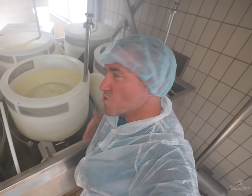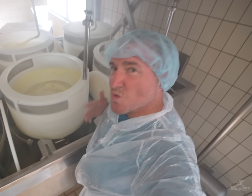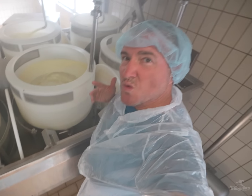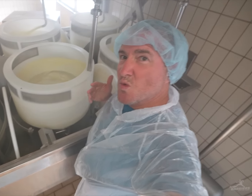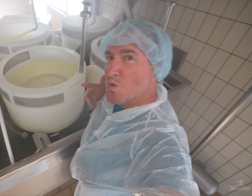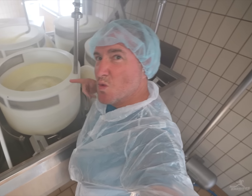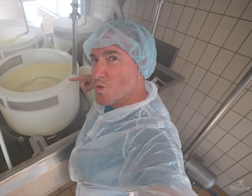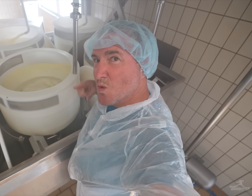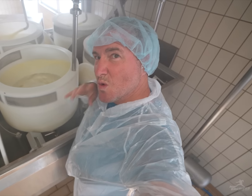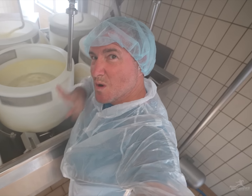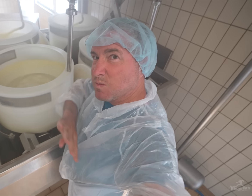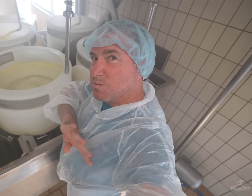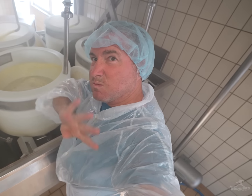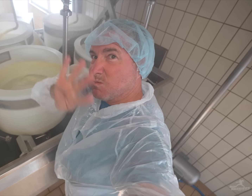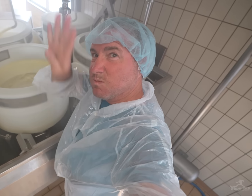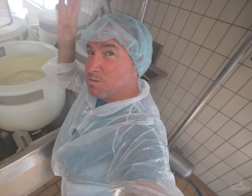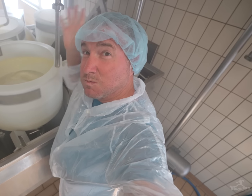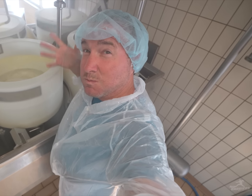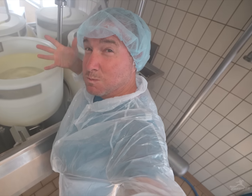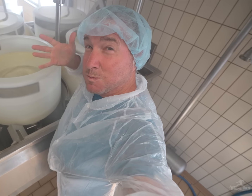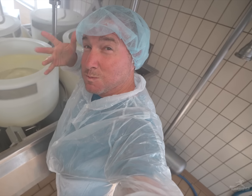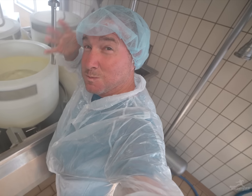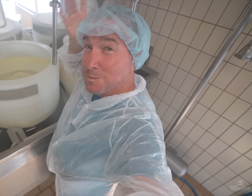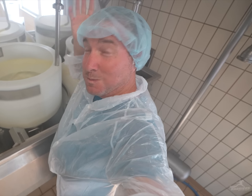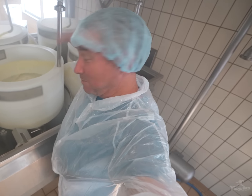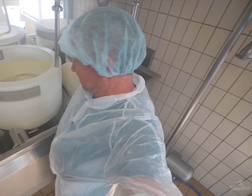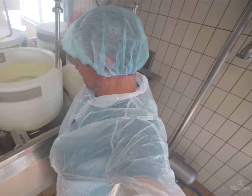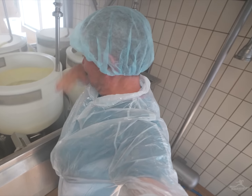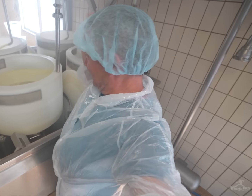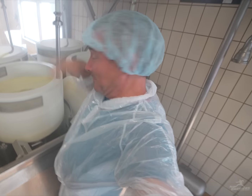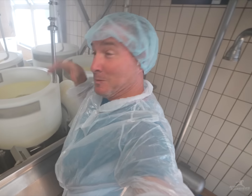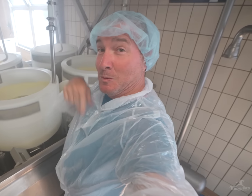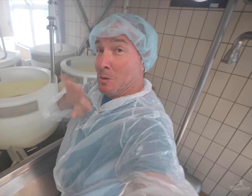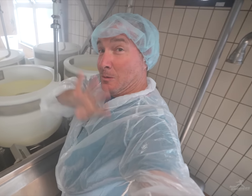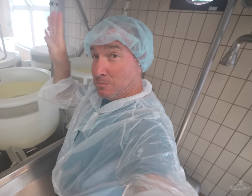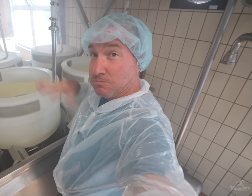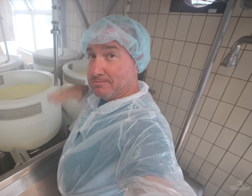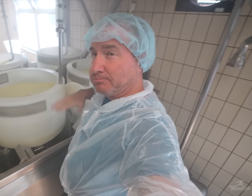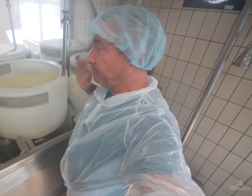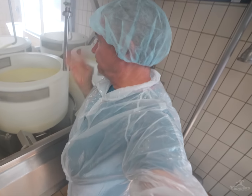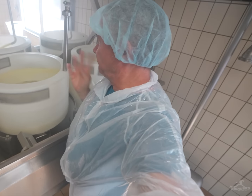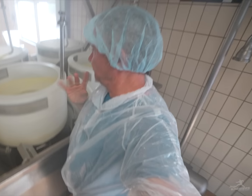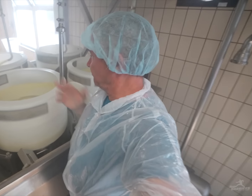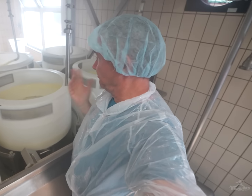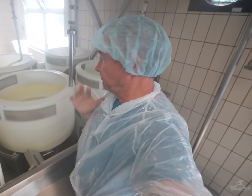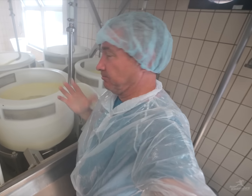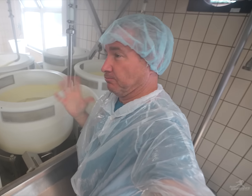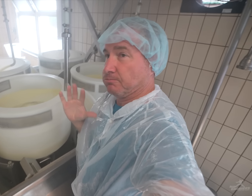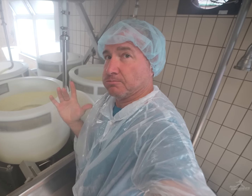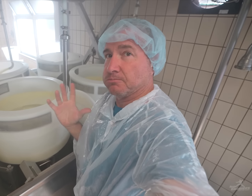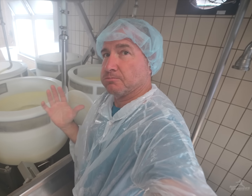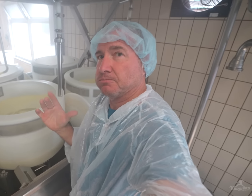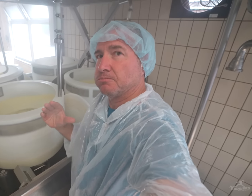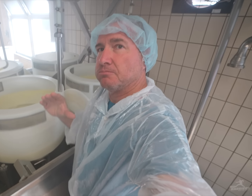See this? The steaming hot cheese is filling up here.